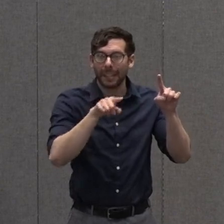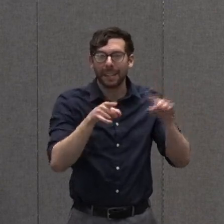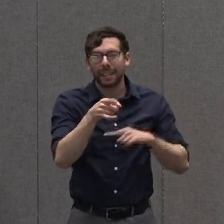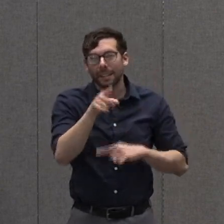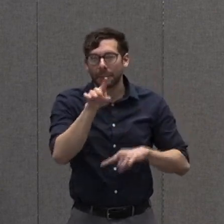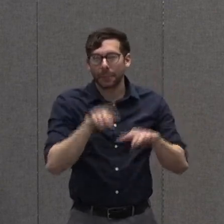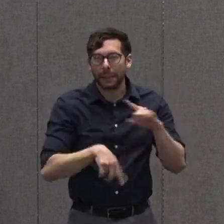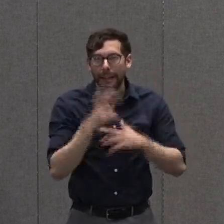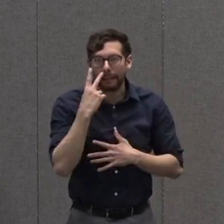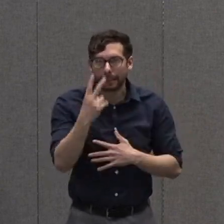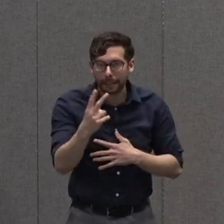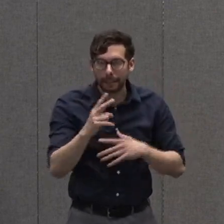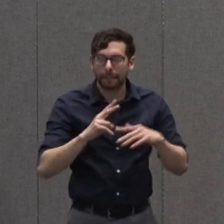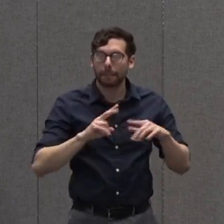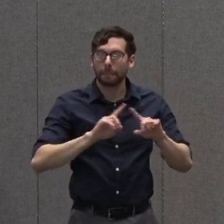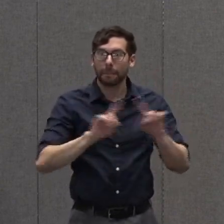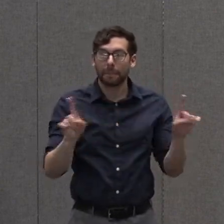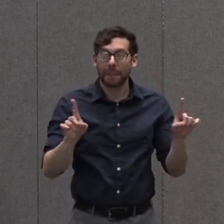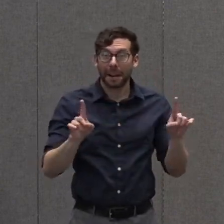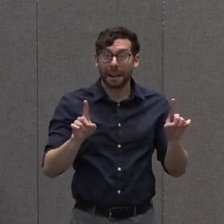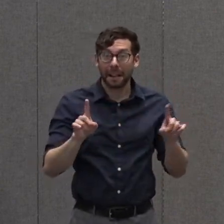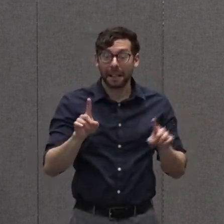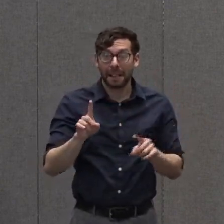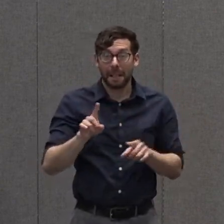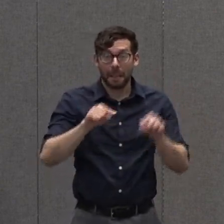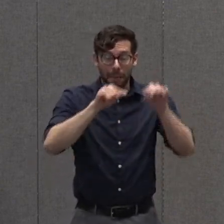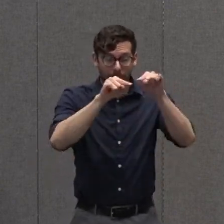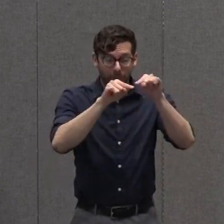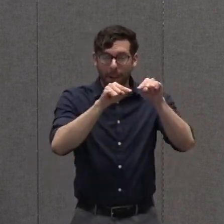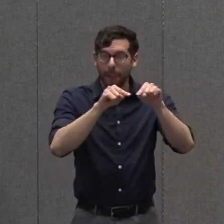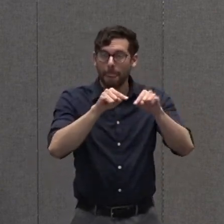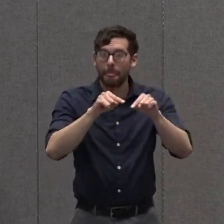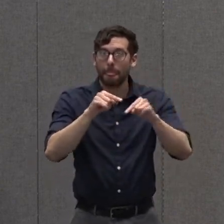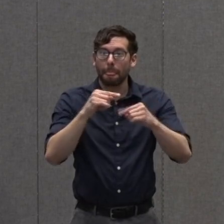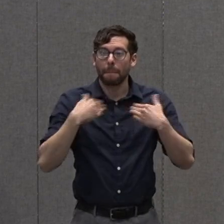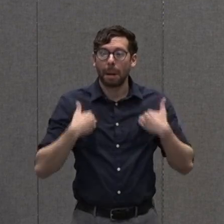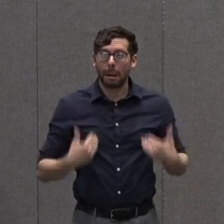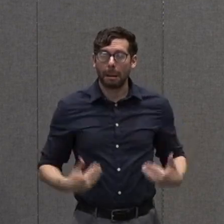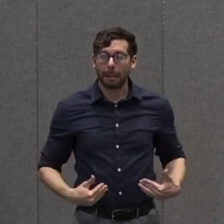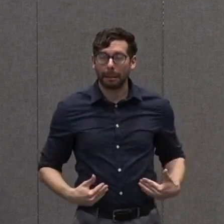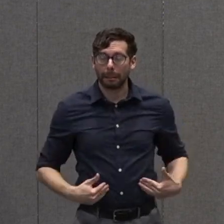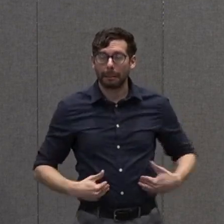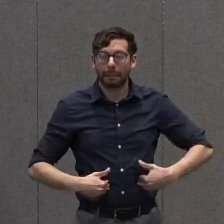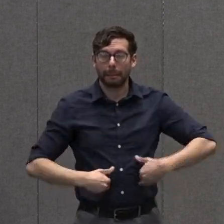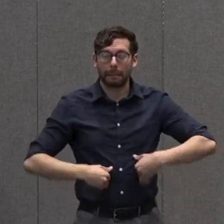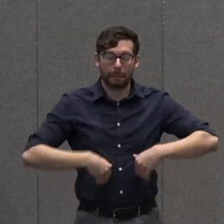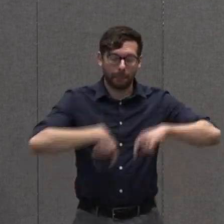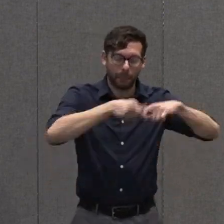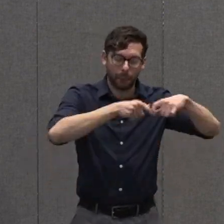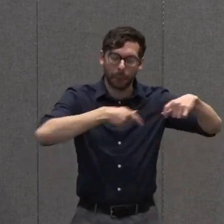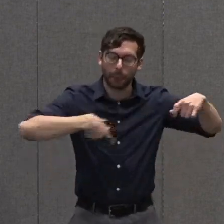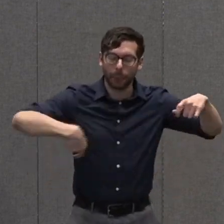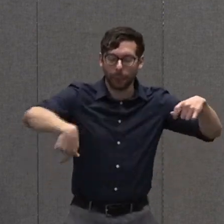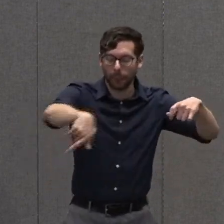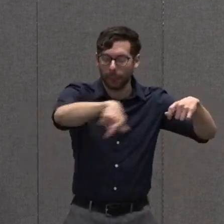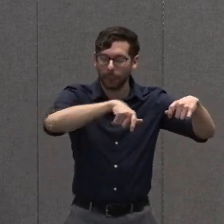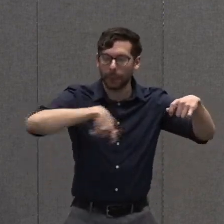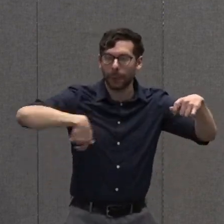is rolled up like a cinnamon roll. And she's just curious about who you all are, what you're doing.